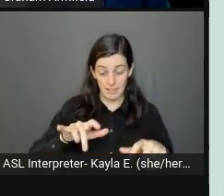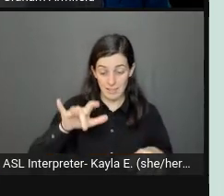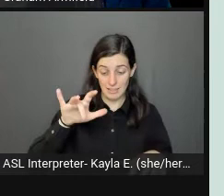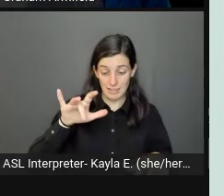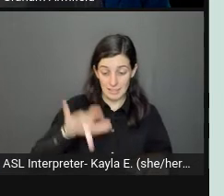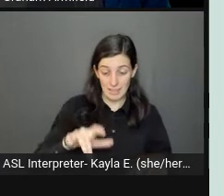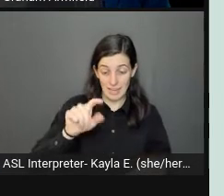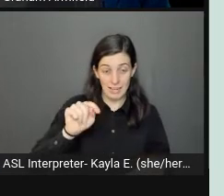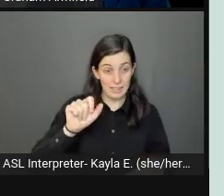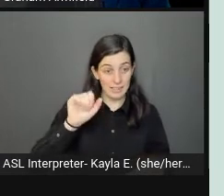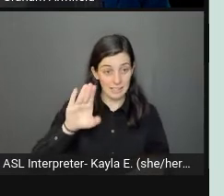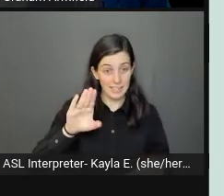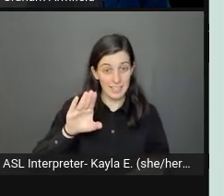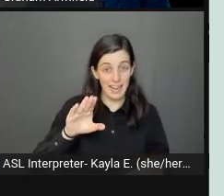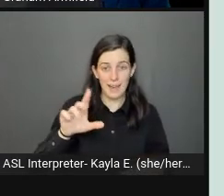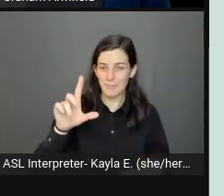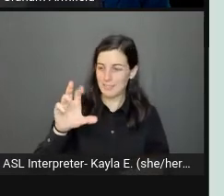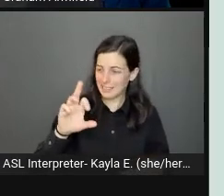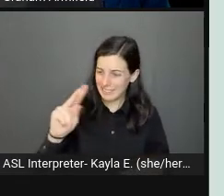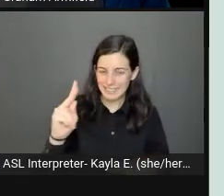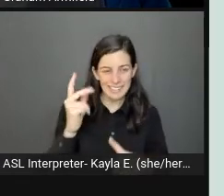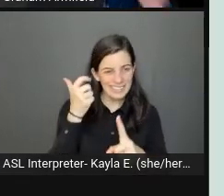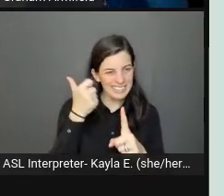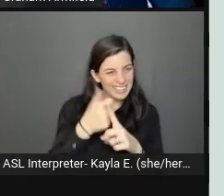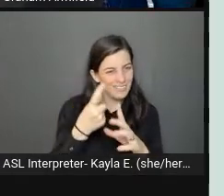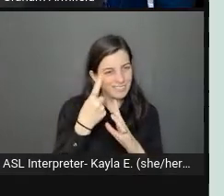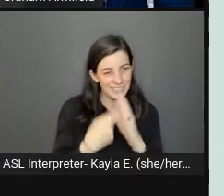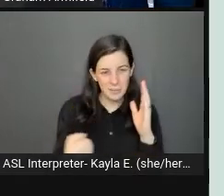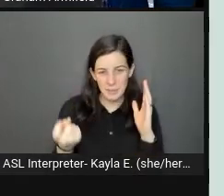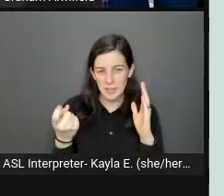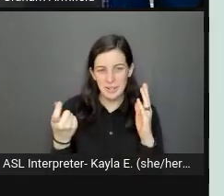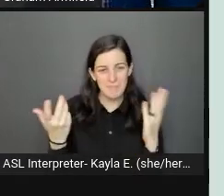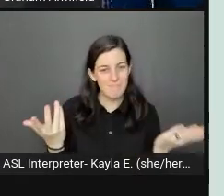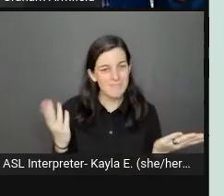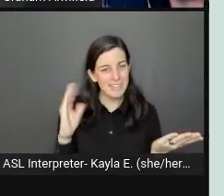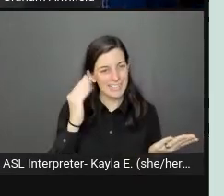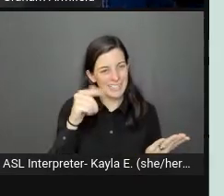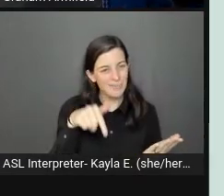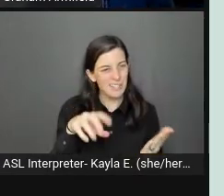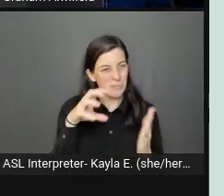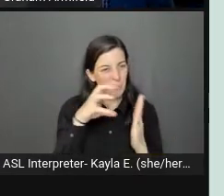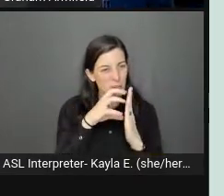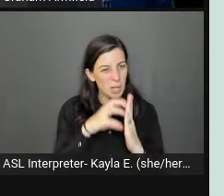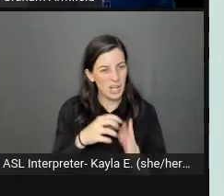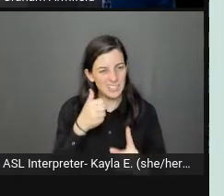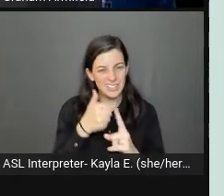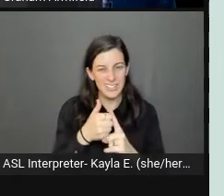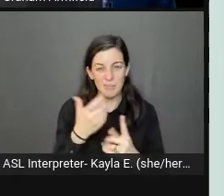Once again, this seems to be a problem with some of these blocks or maybe it's just the theme settings, I don't know.